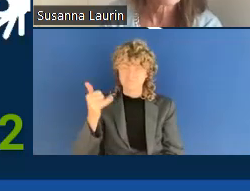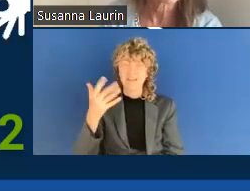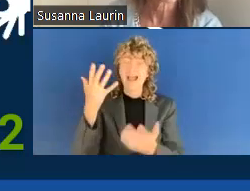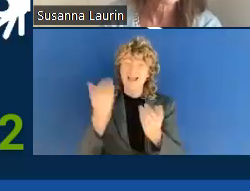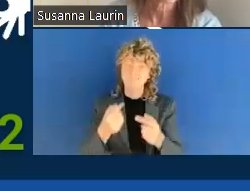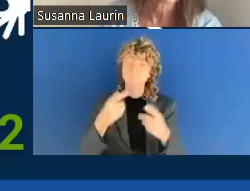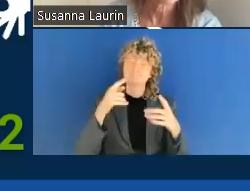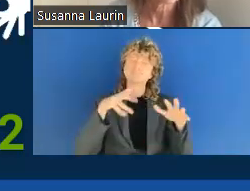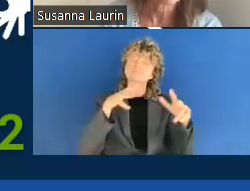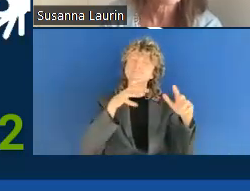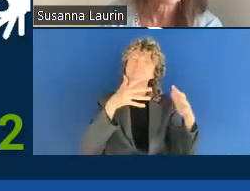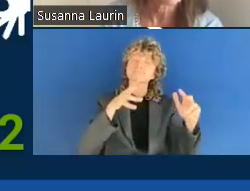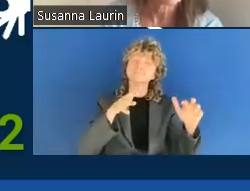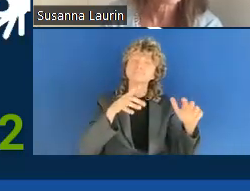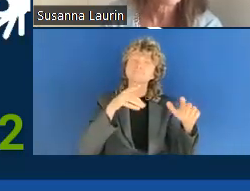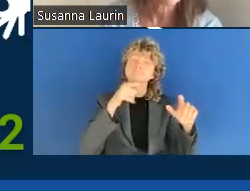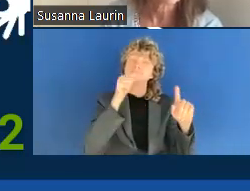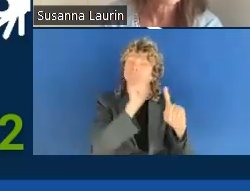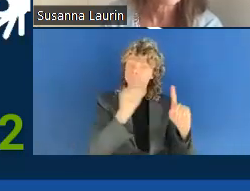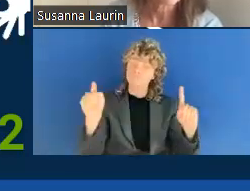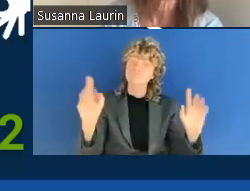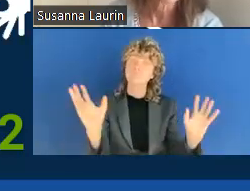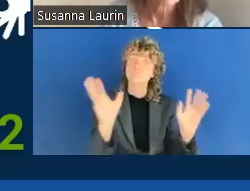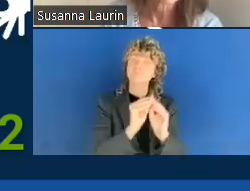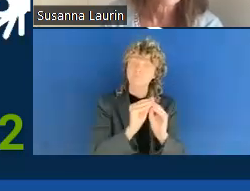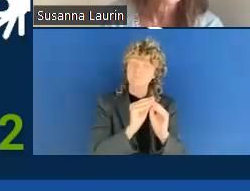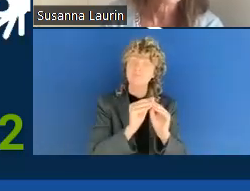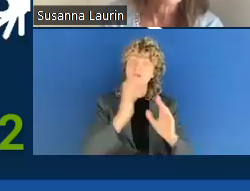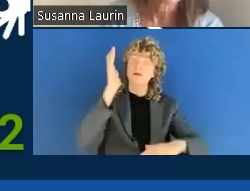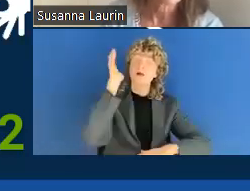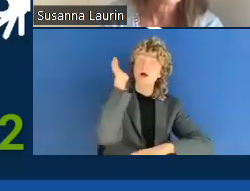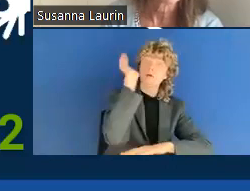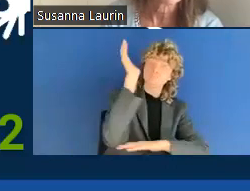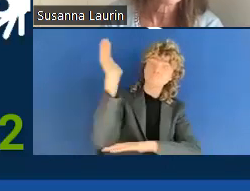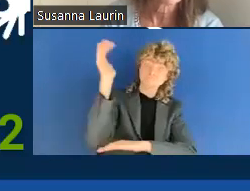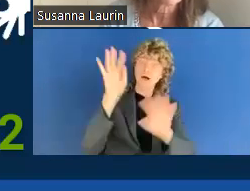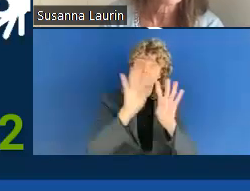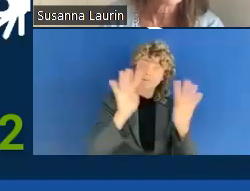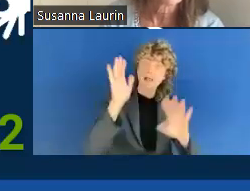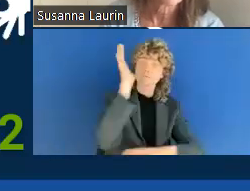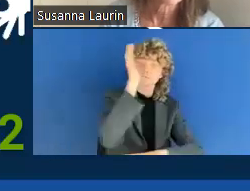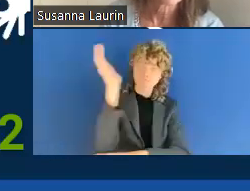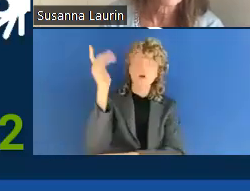on our YouTube. The M-Enabling YouTube account within three weeks after event.